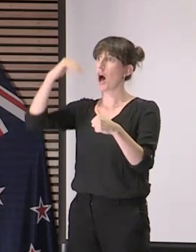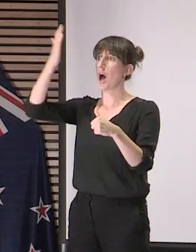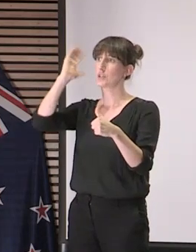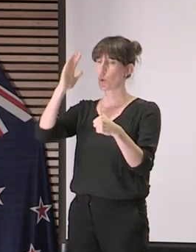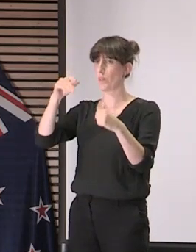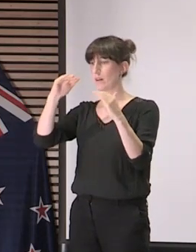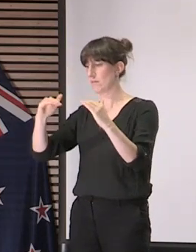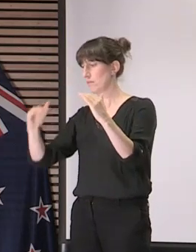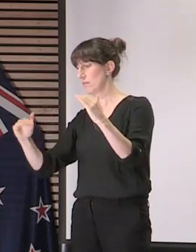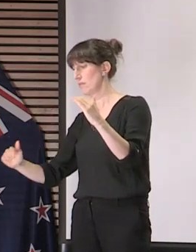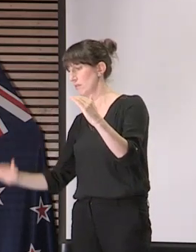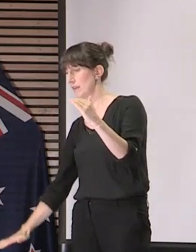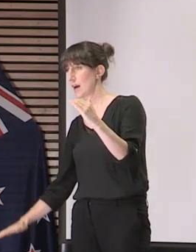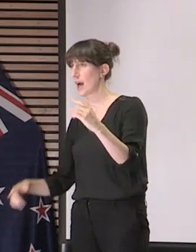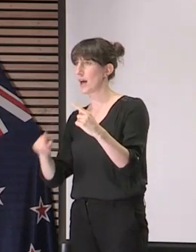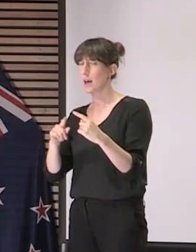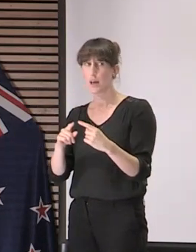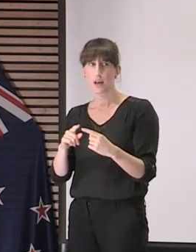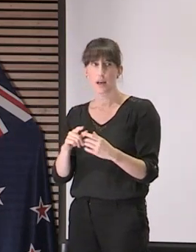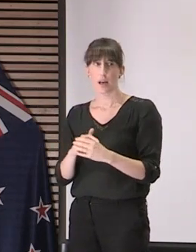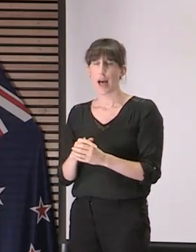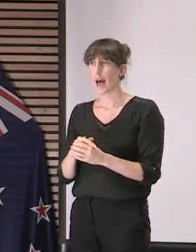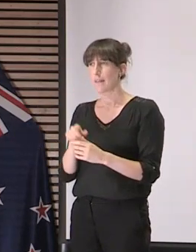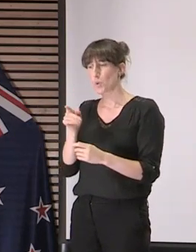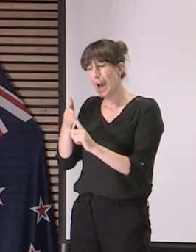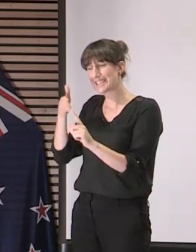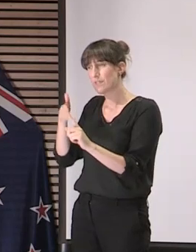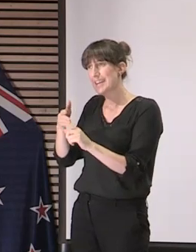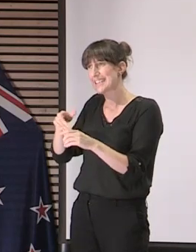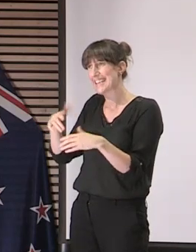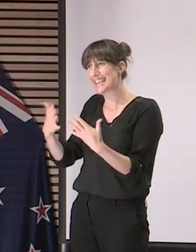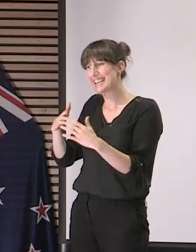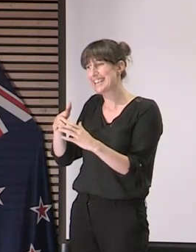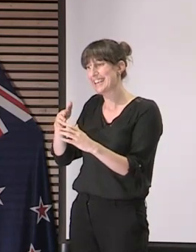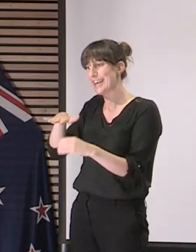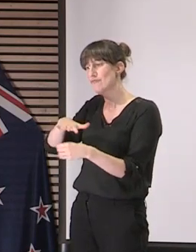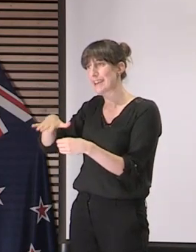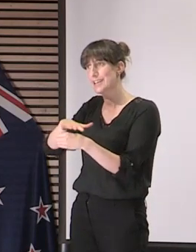said it's prioritising secondary school students and those most at need, have you